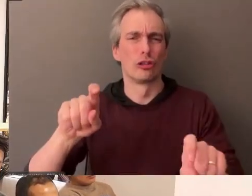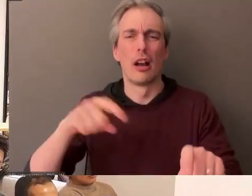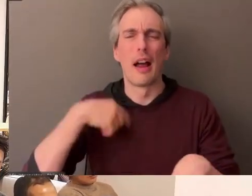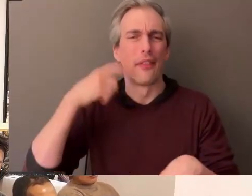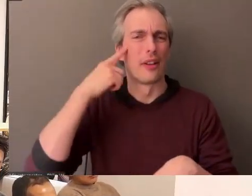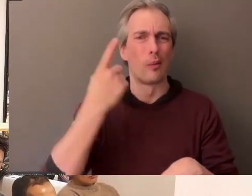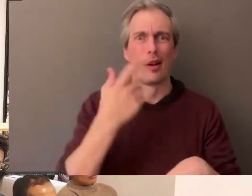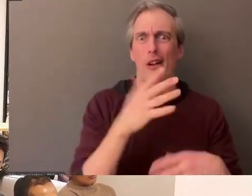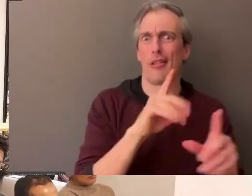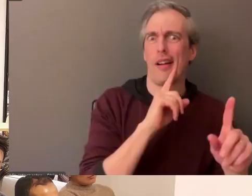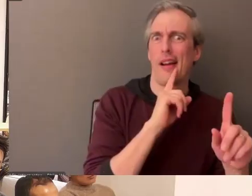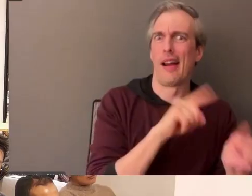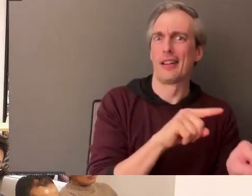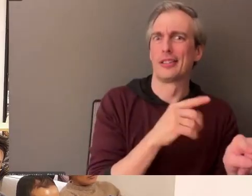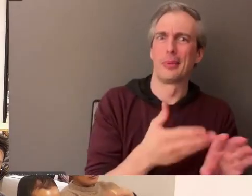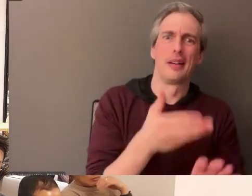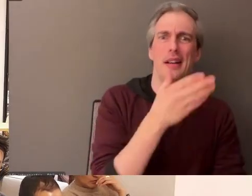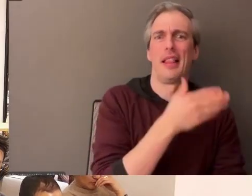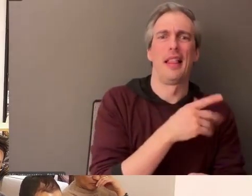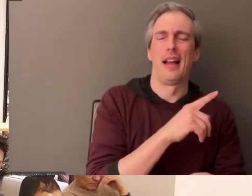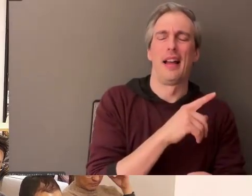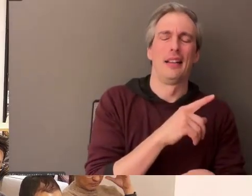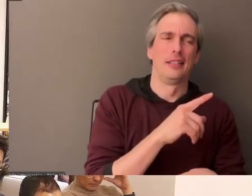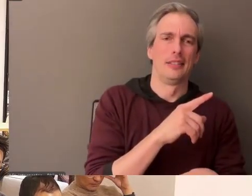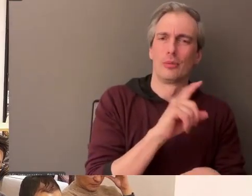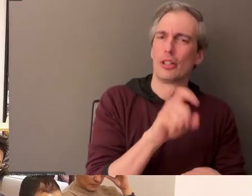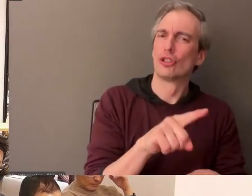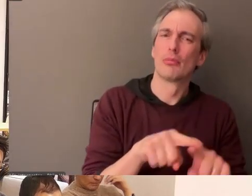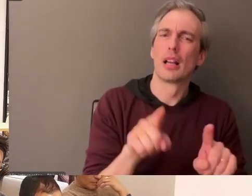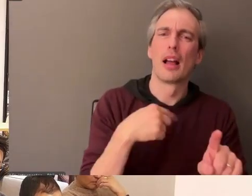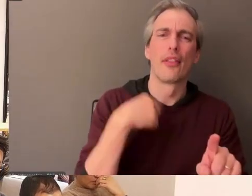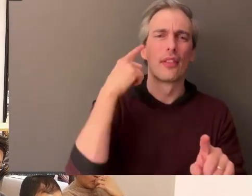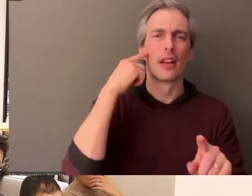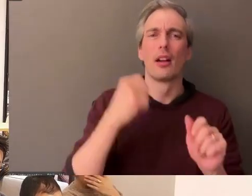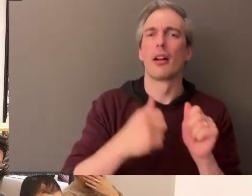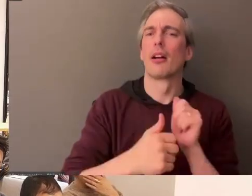But I think most of the presentations around how to build accessibility